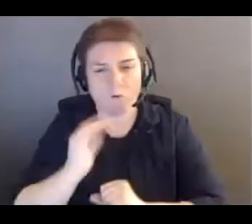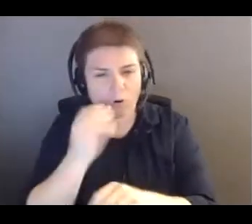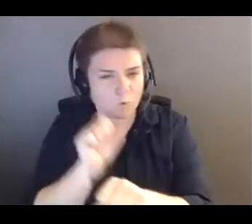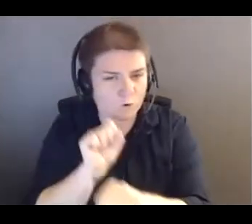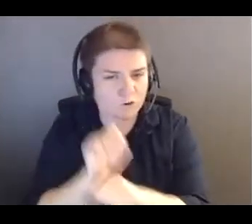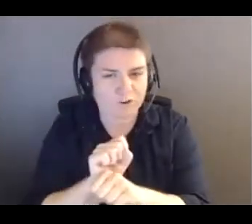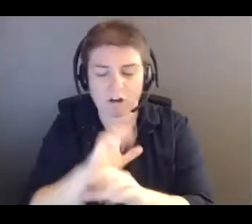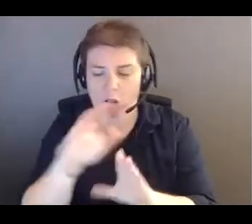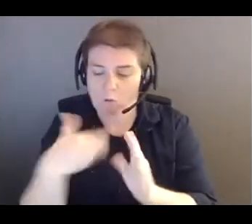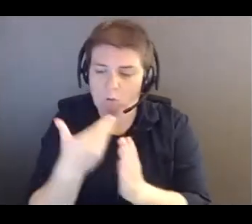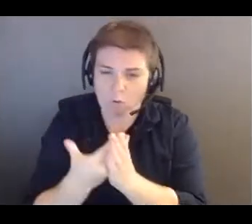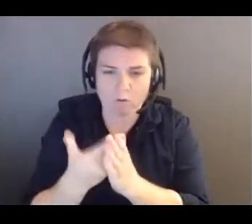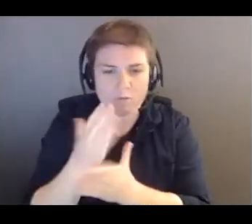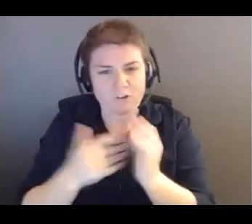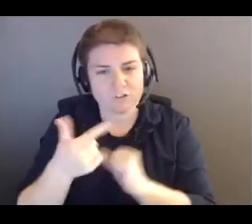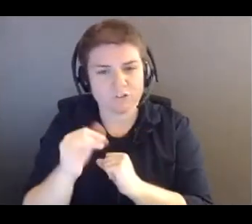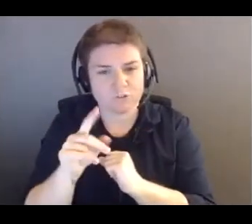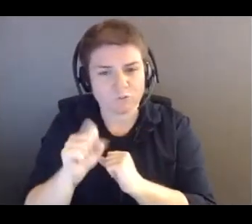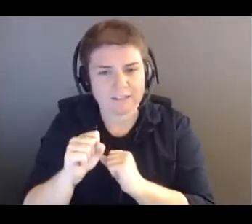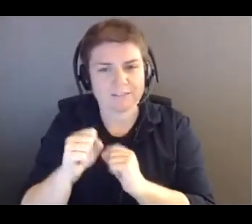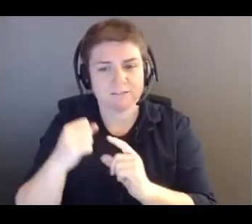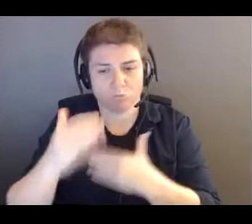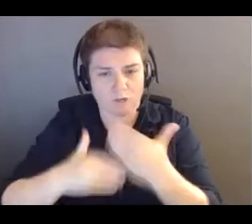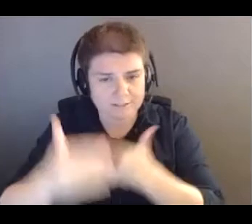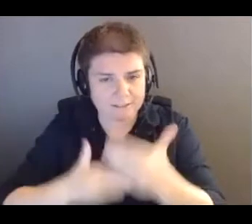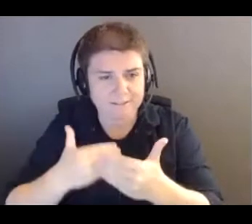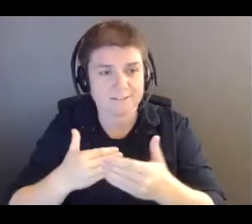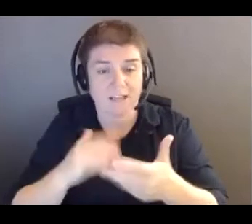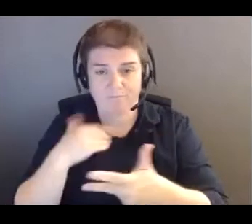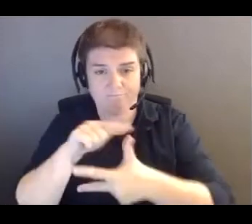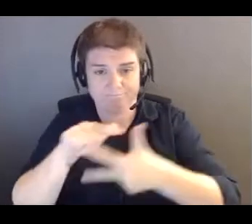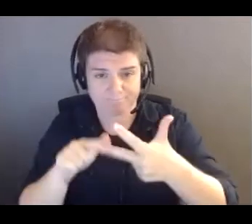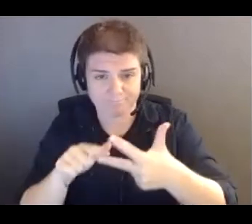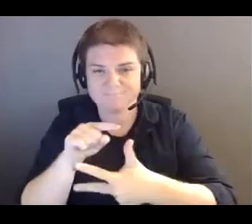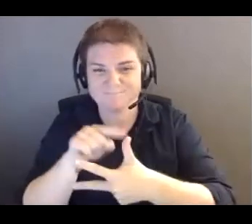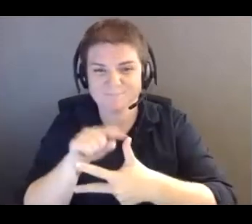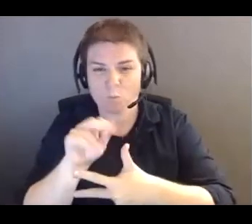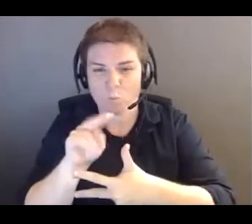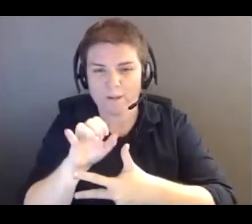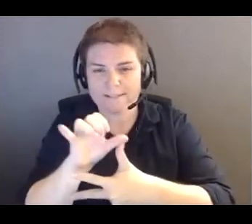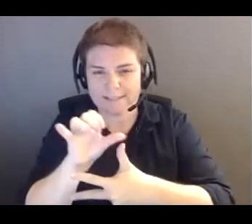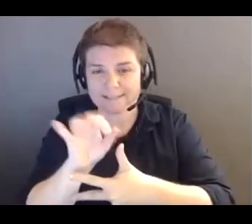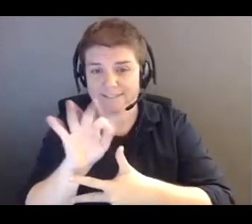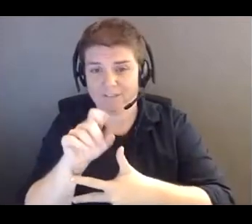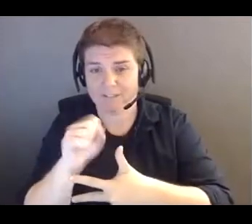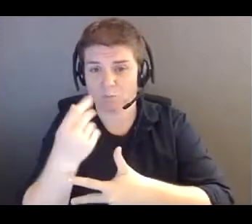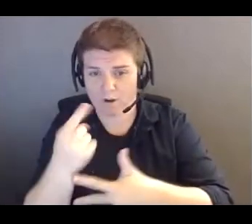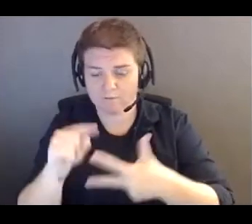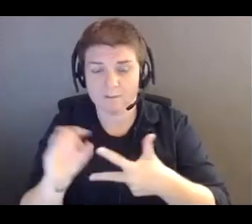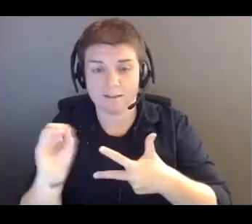granting cycle with the values of: One size fits one, nothing about us without us, and